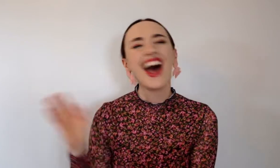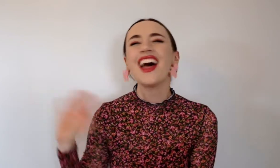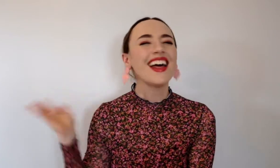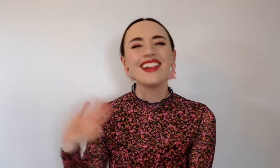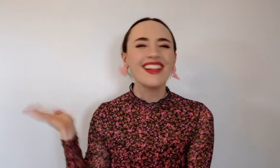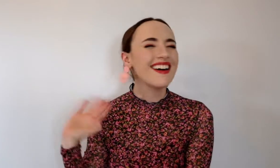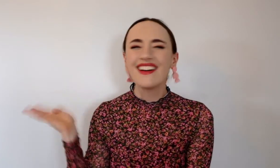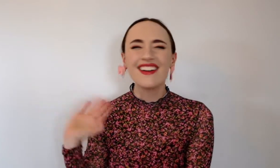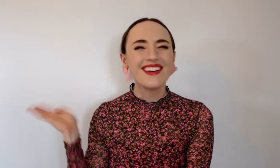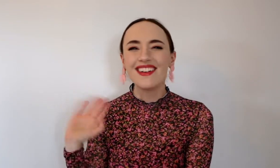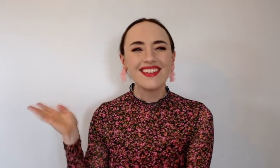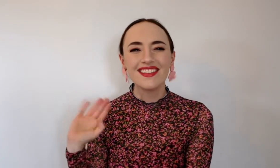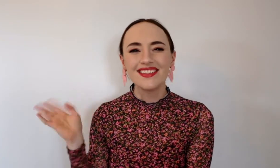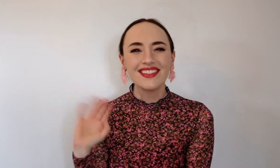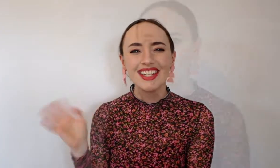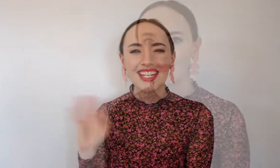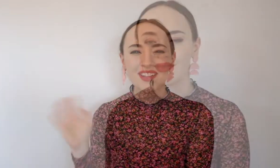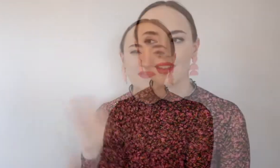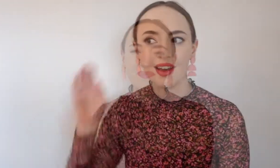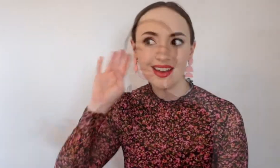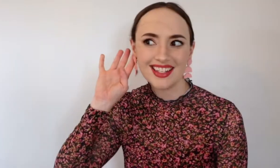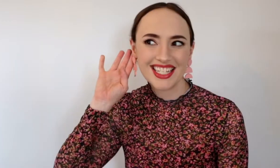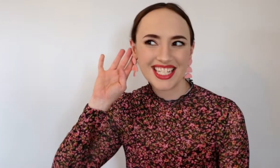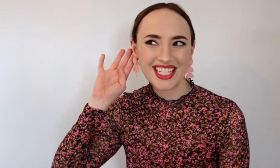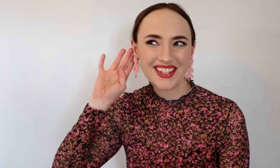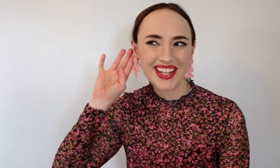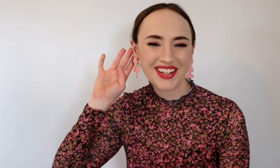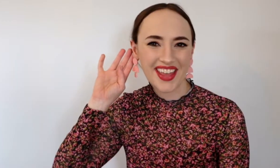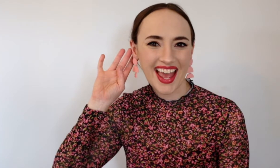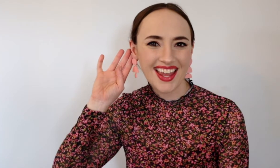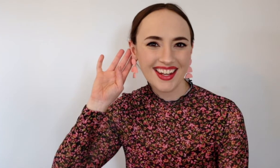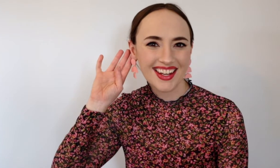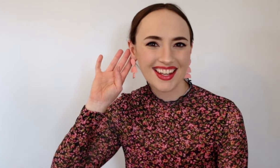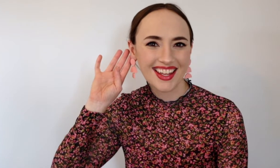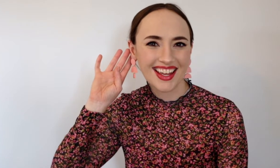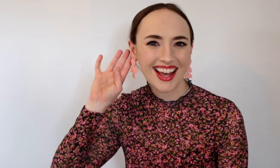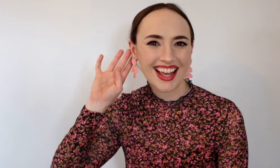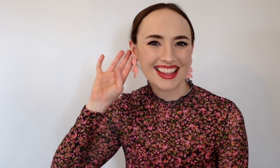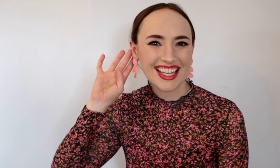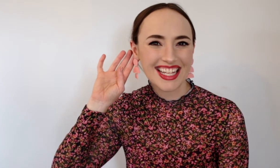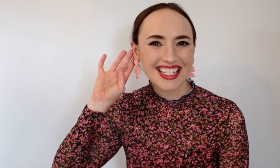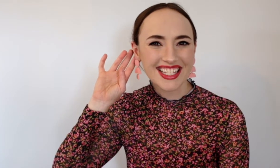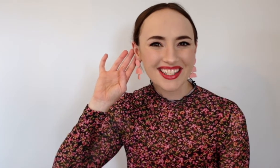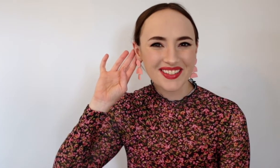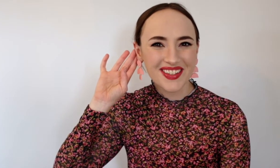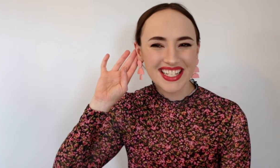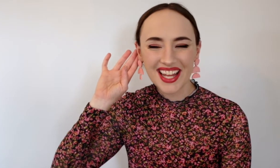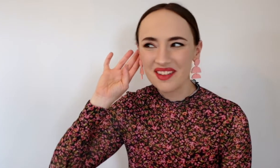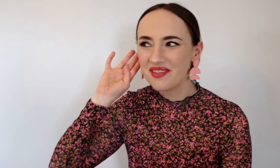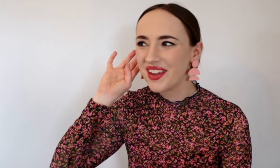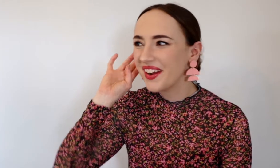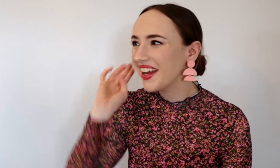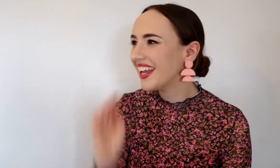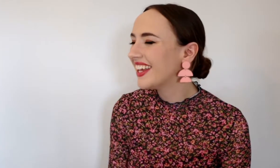Hello Do you hear that? I think it's the Story Time Fairy!